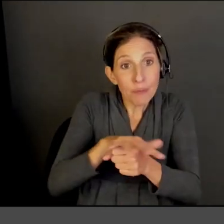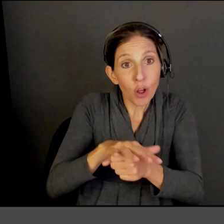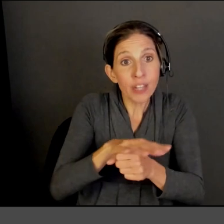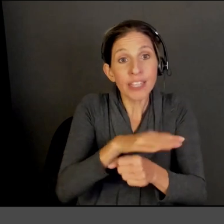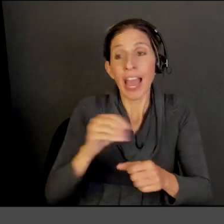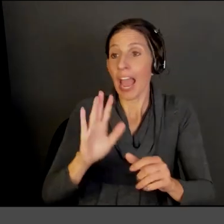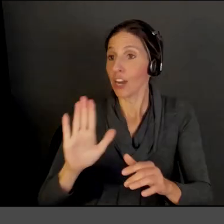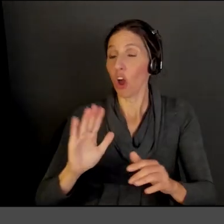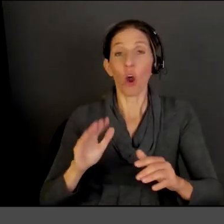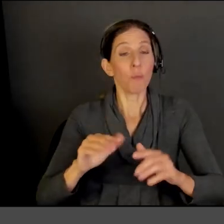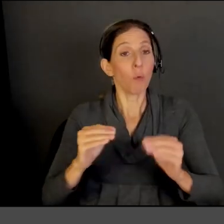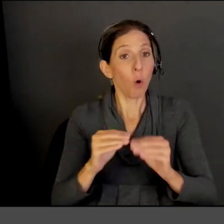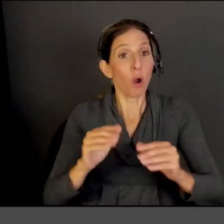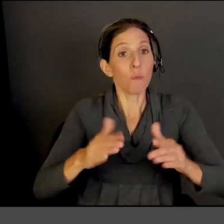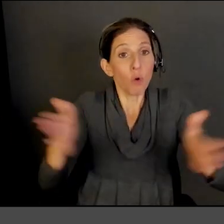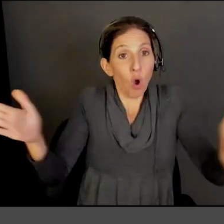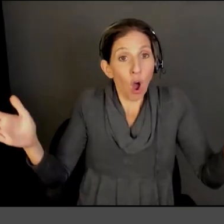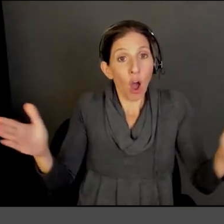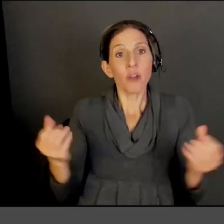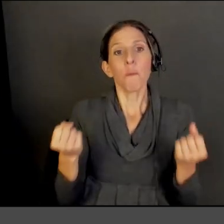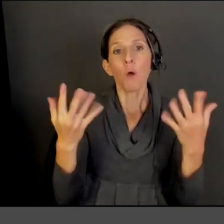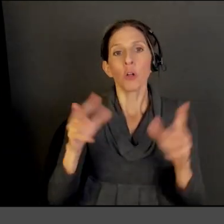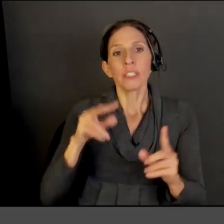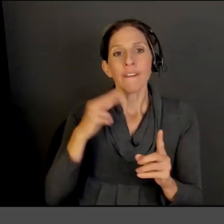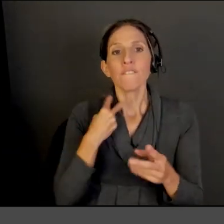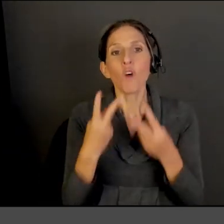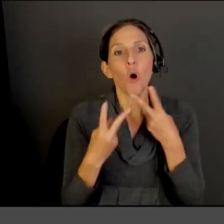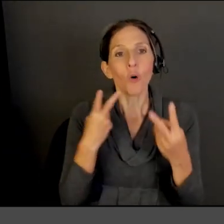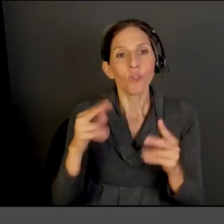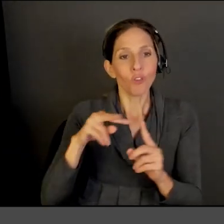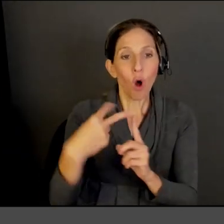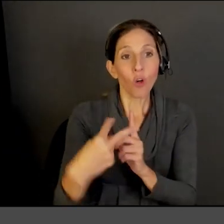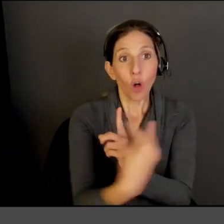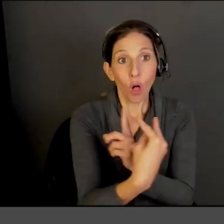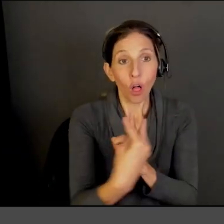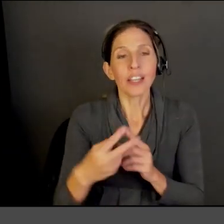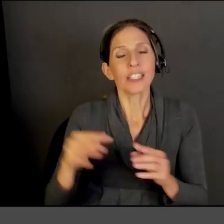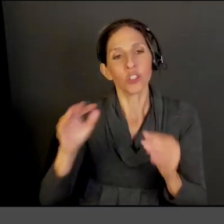AS WE HOLD THIS CONVERSATION JUST ONE YEAR OUT FROM THE 2024